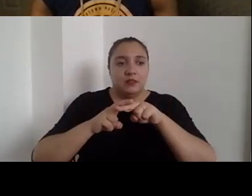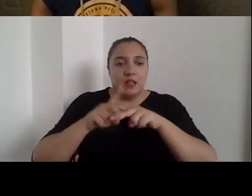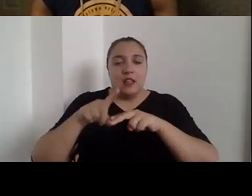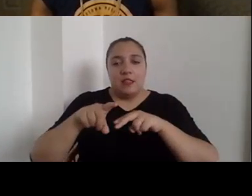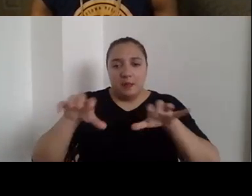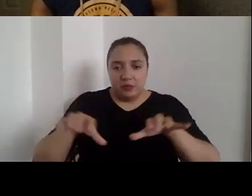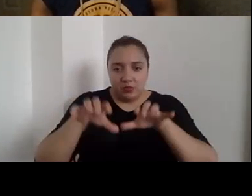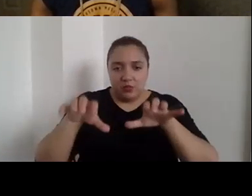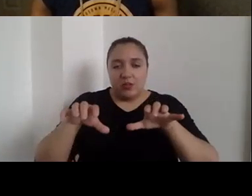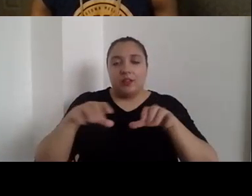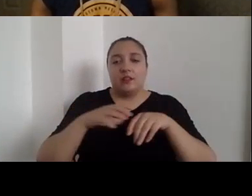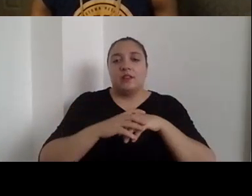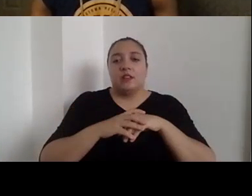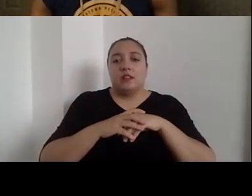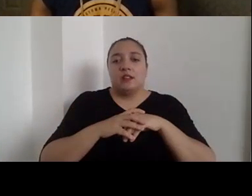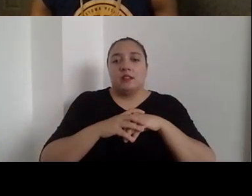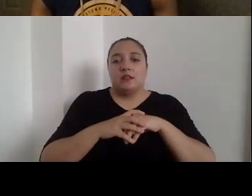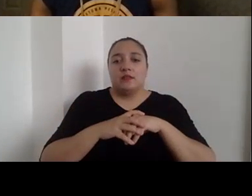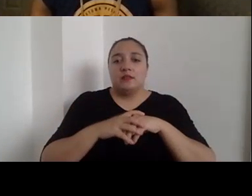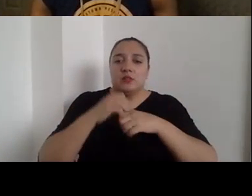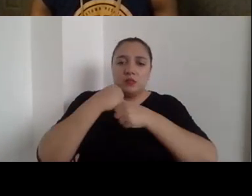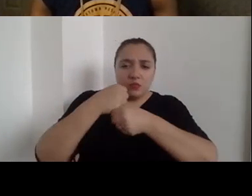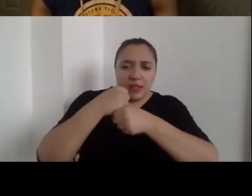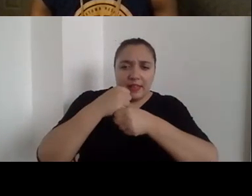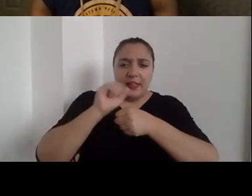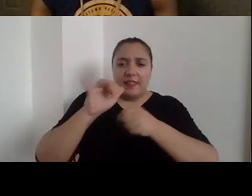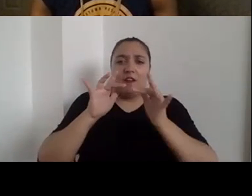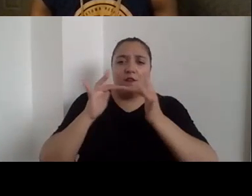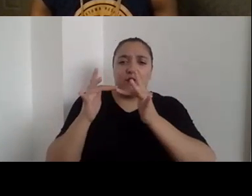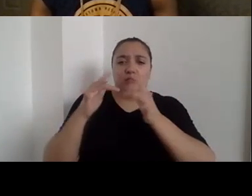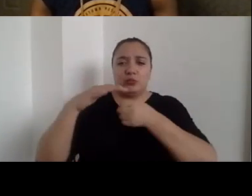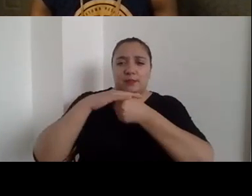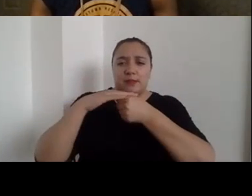and creating in virtual spaces for so long.